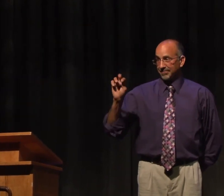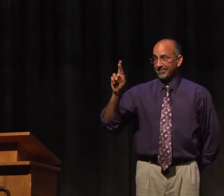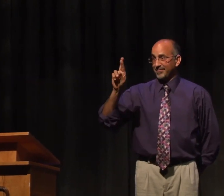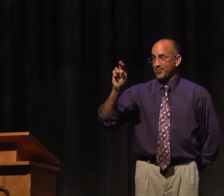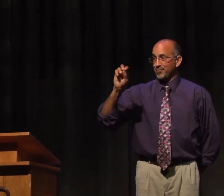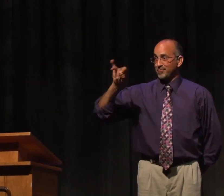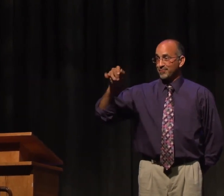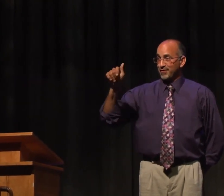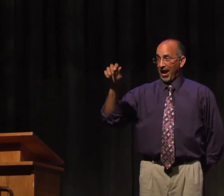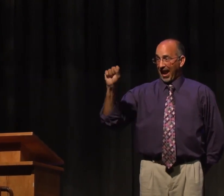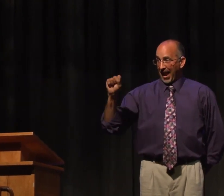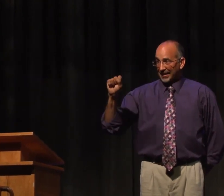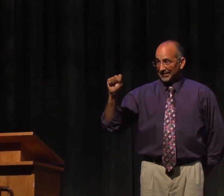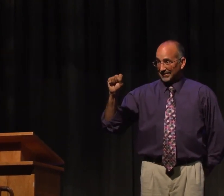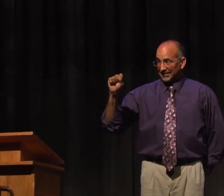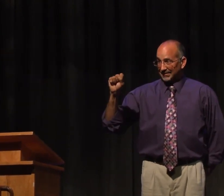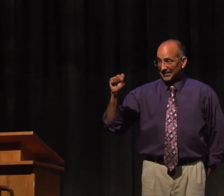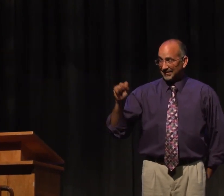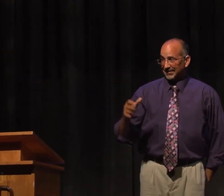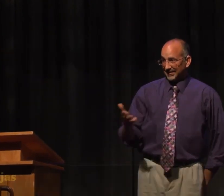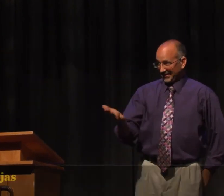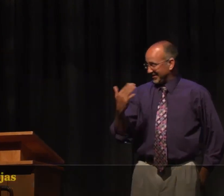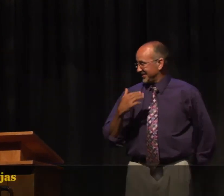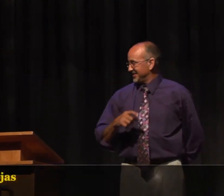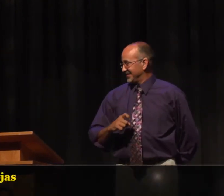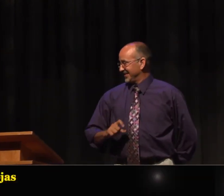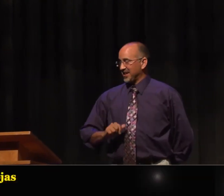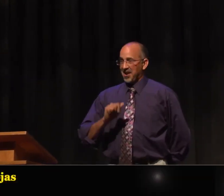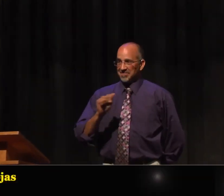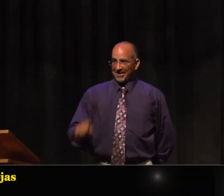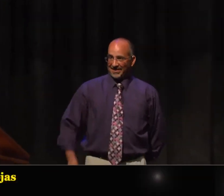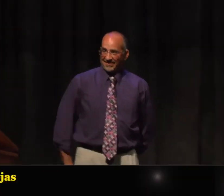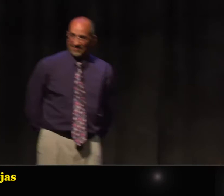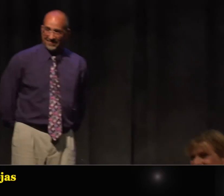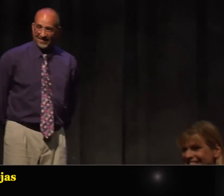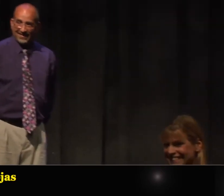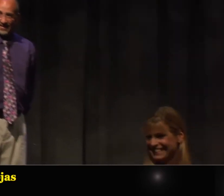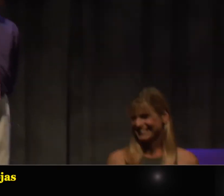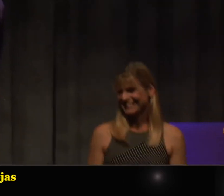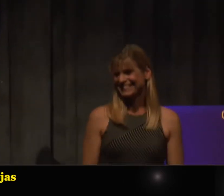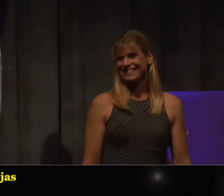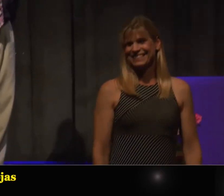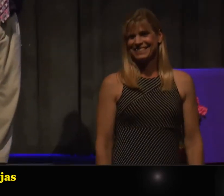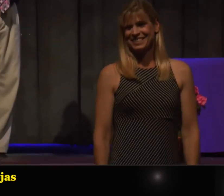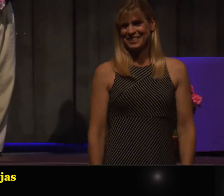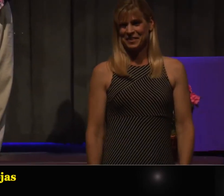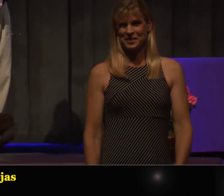Tim Rojas from Albany